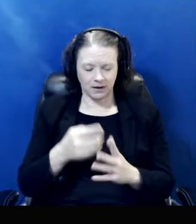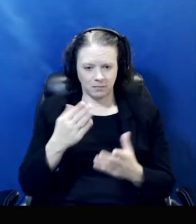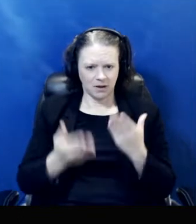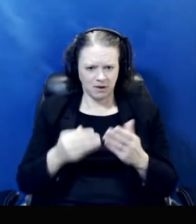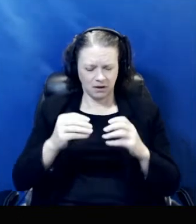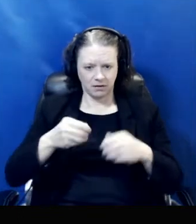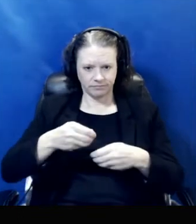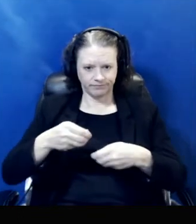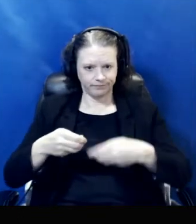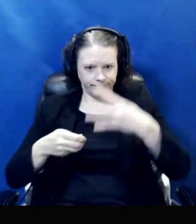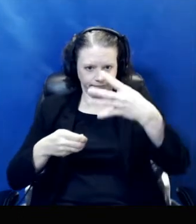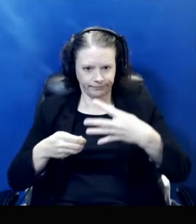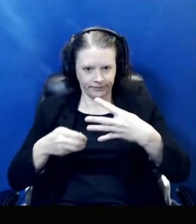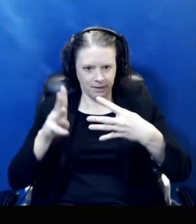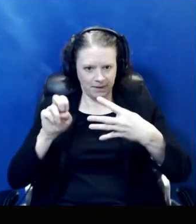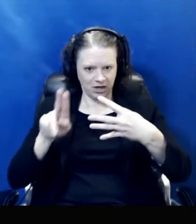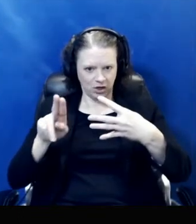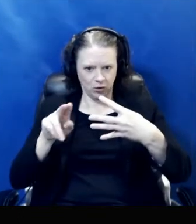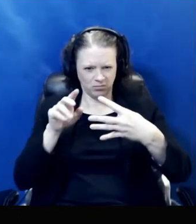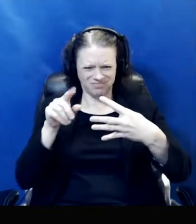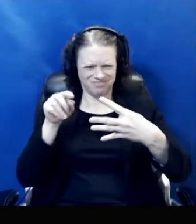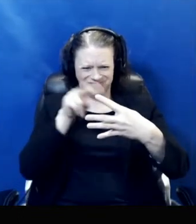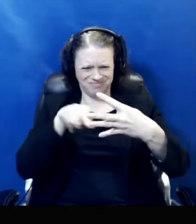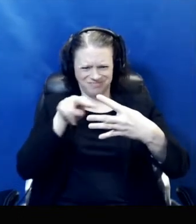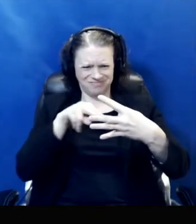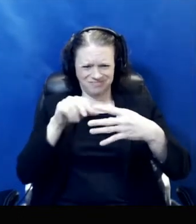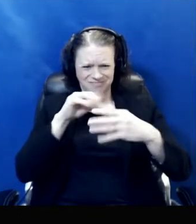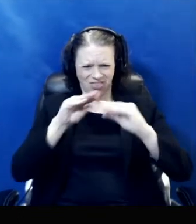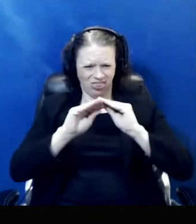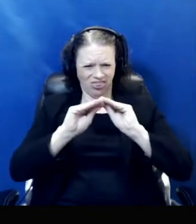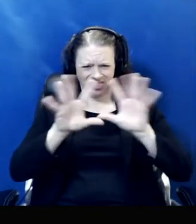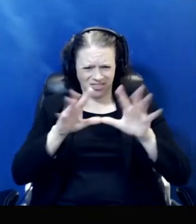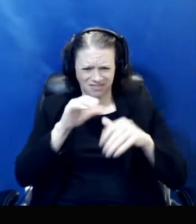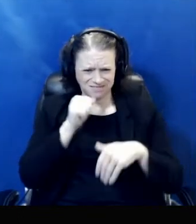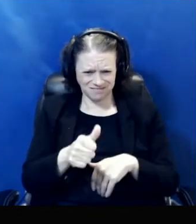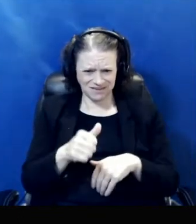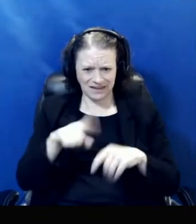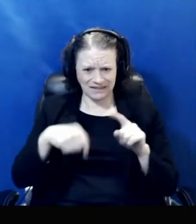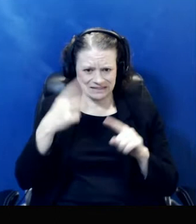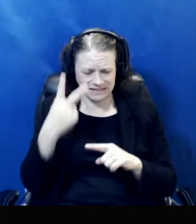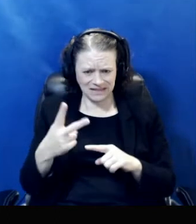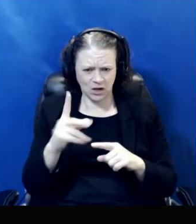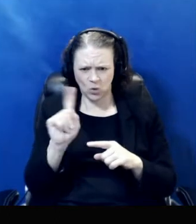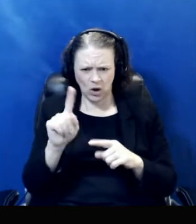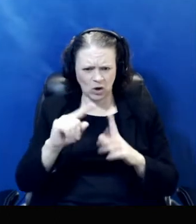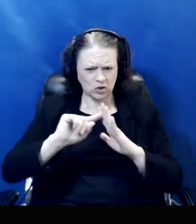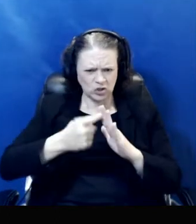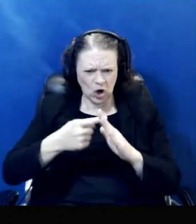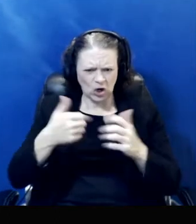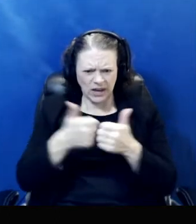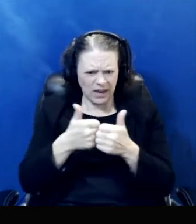item elements say, in order to navigate to the start game button, the experience may essentially end right there for